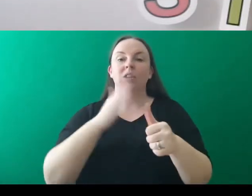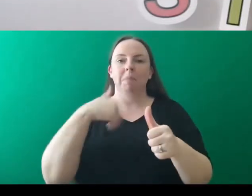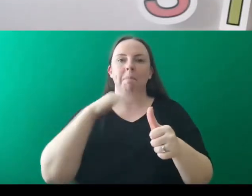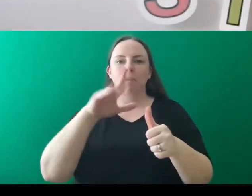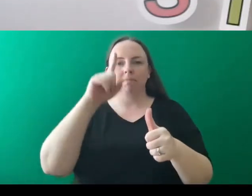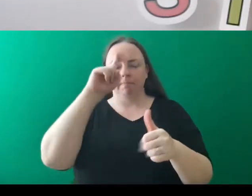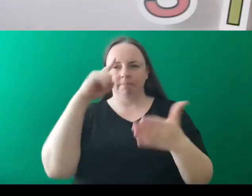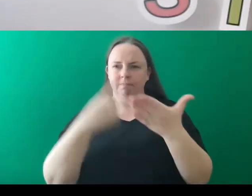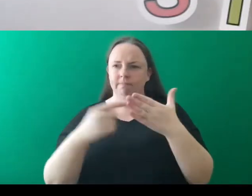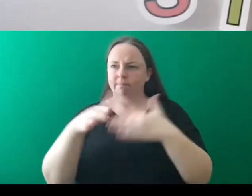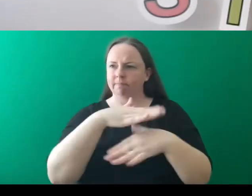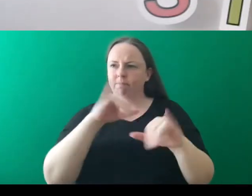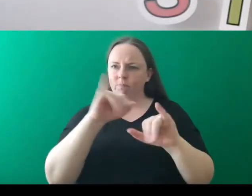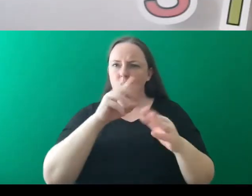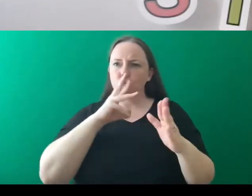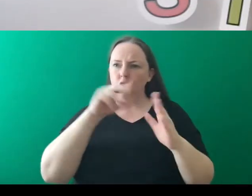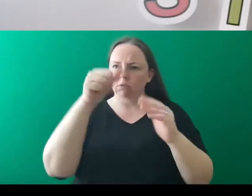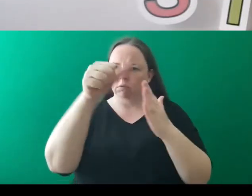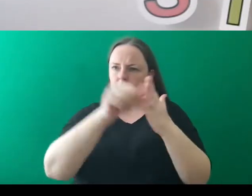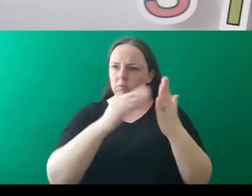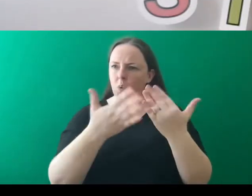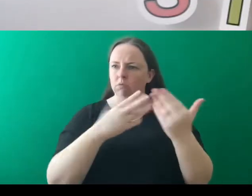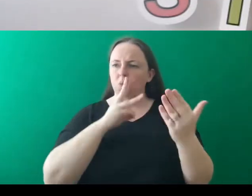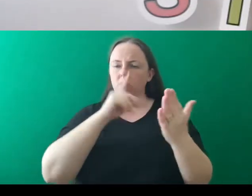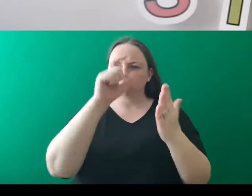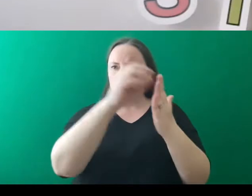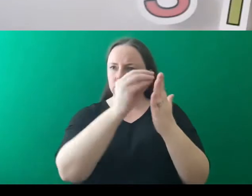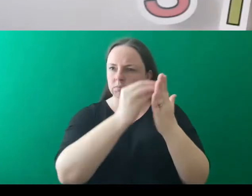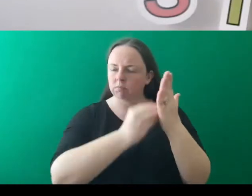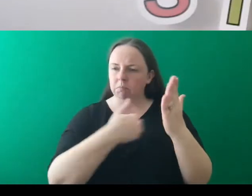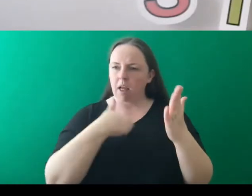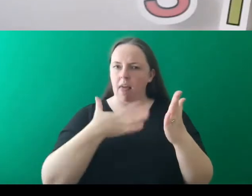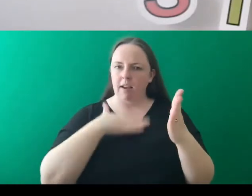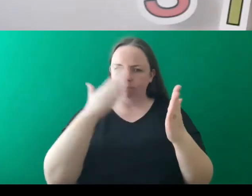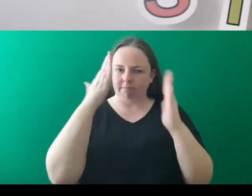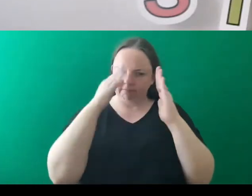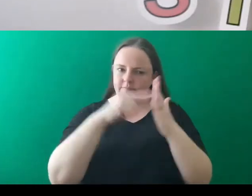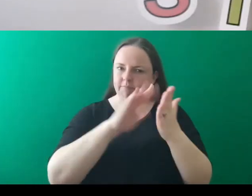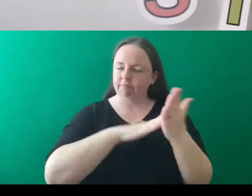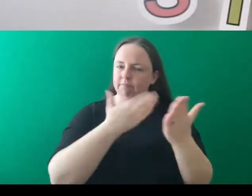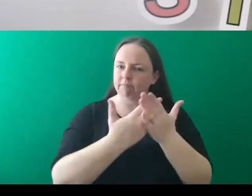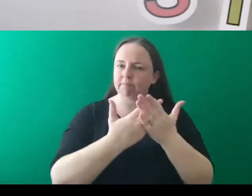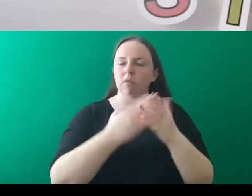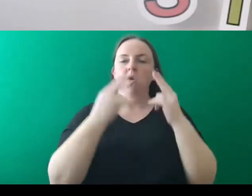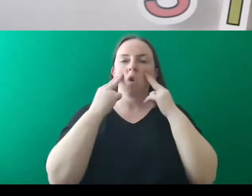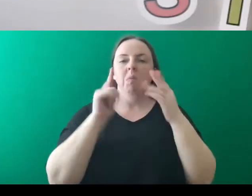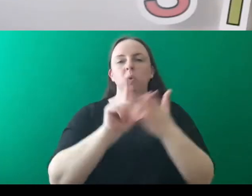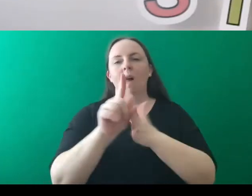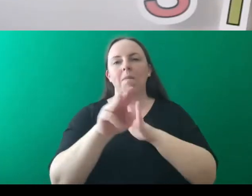terms that we want to work on over the course of a funding period, usually 12 months. We bring a multidisciplinary team